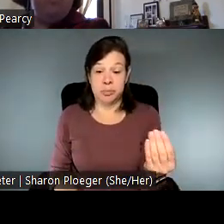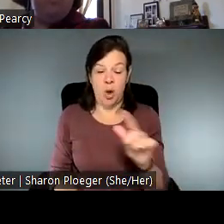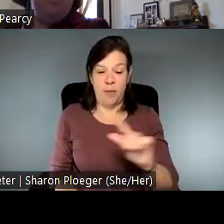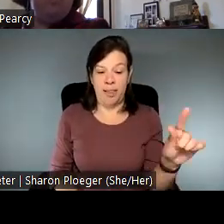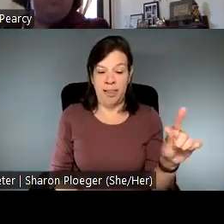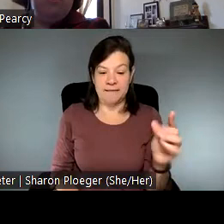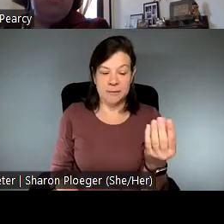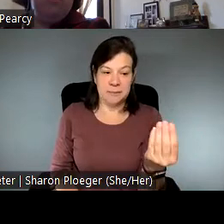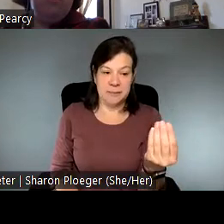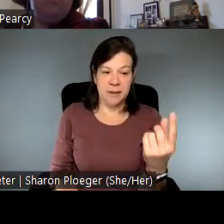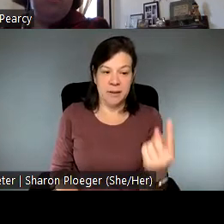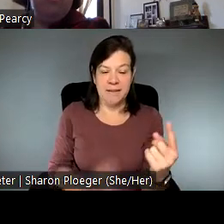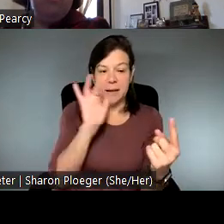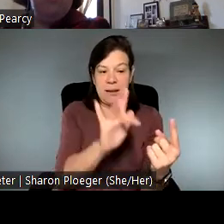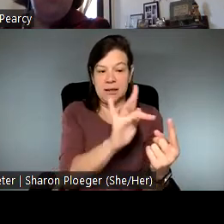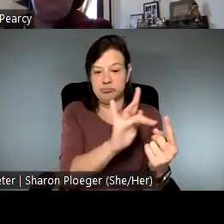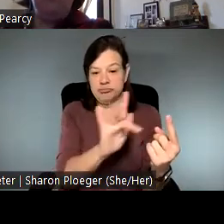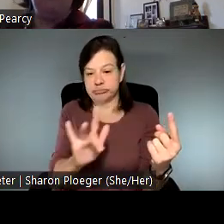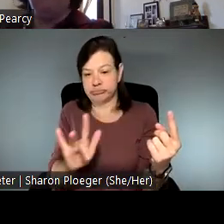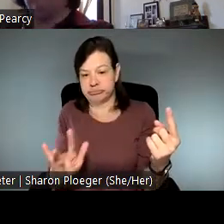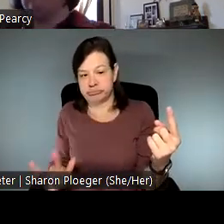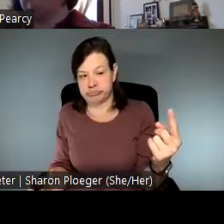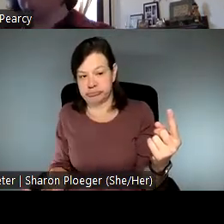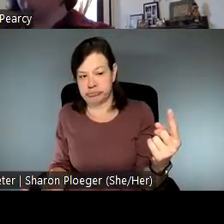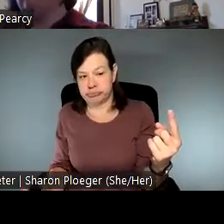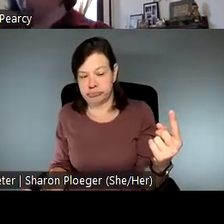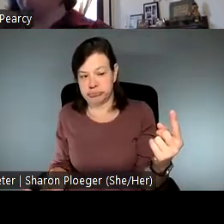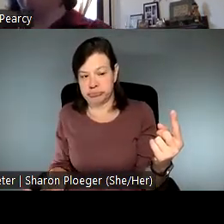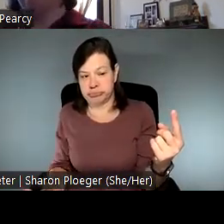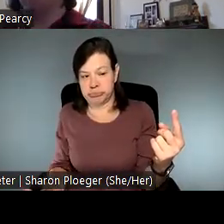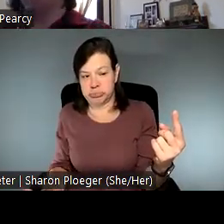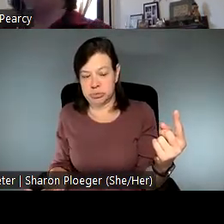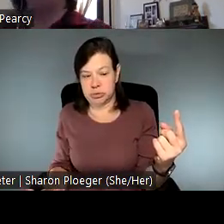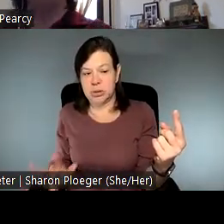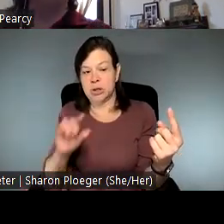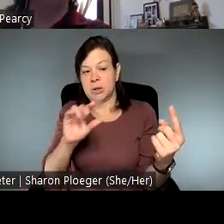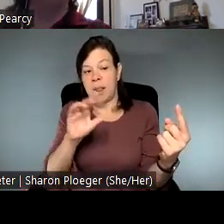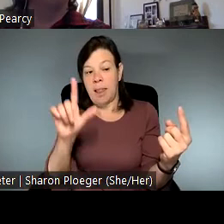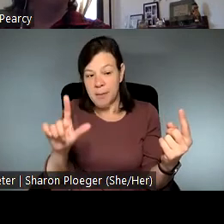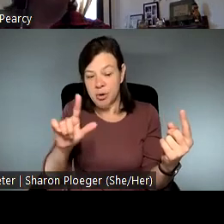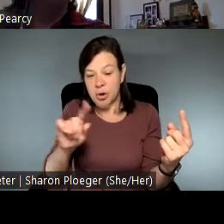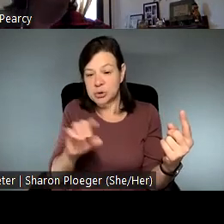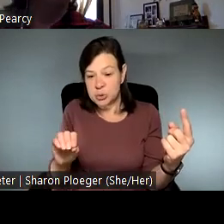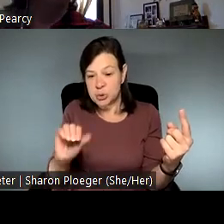and then I'm gonna click and drag across museums, down past libraries, down past zoos, past aquariums and theaters.